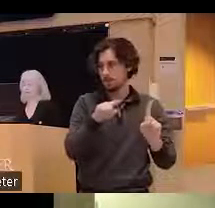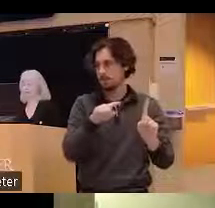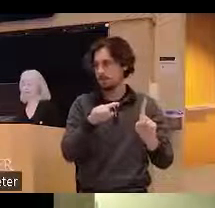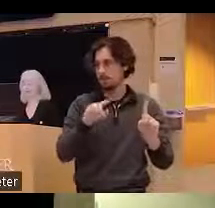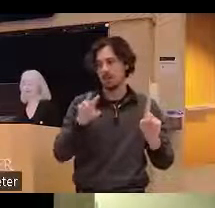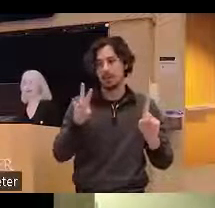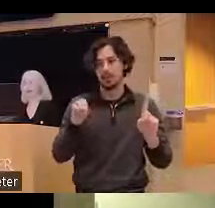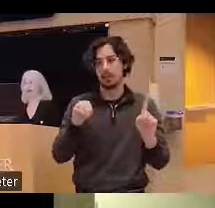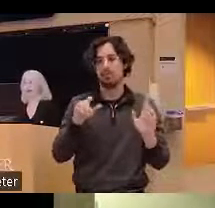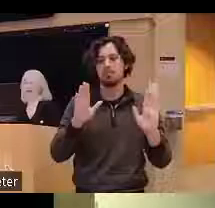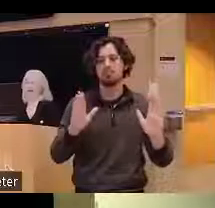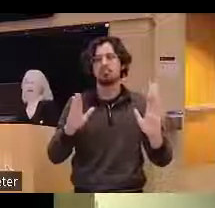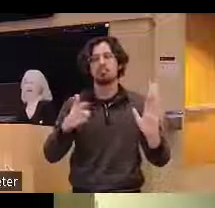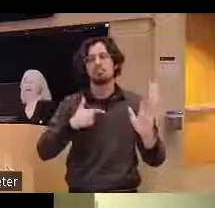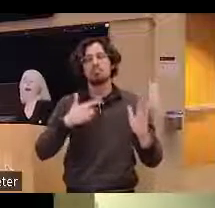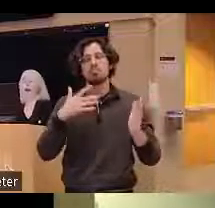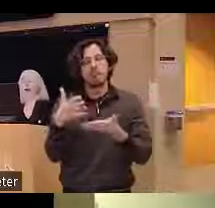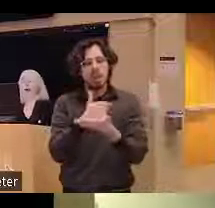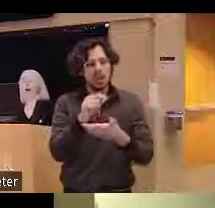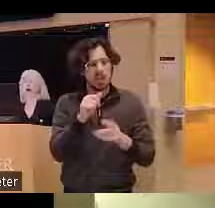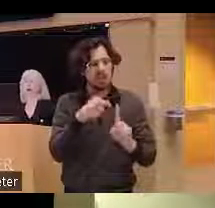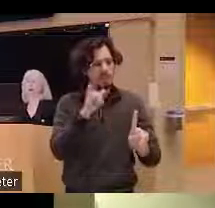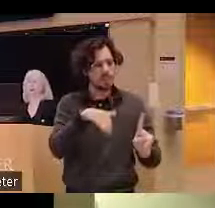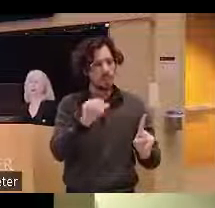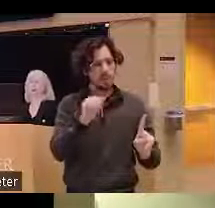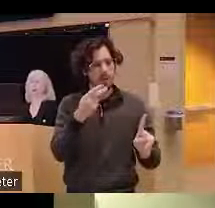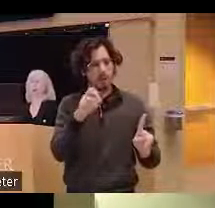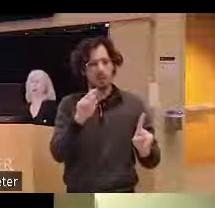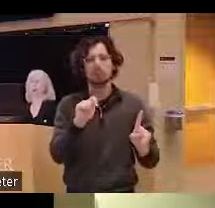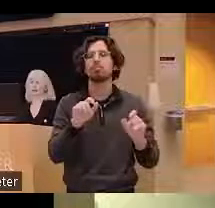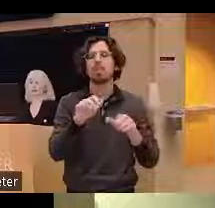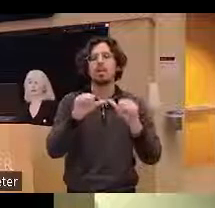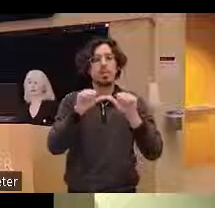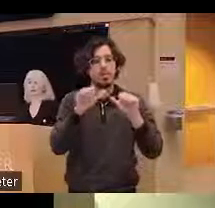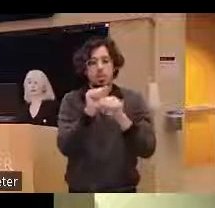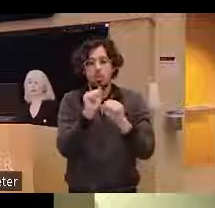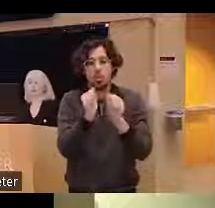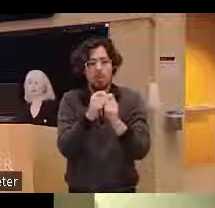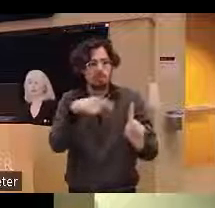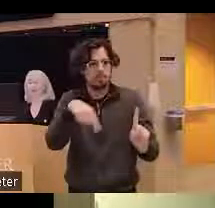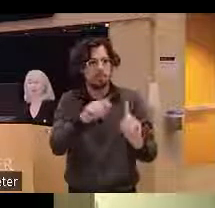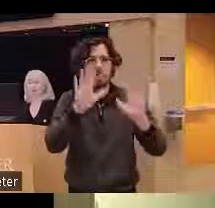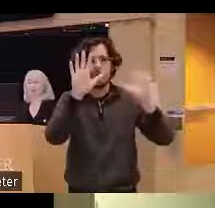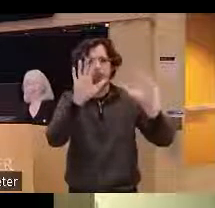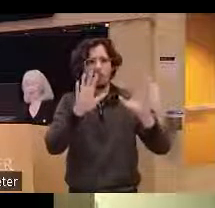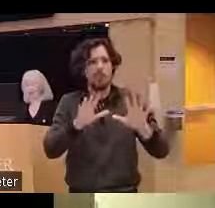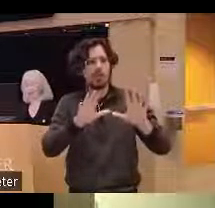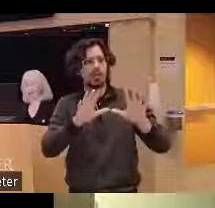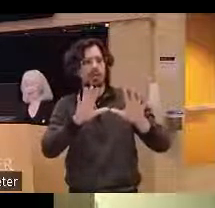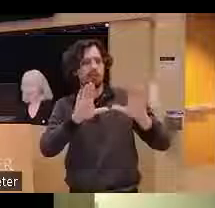this cohort and continue now um to work with this amazing group of individuals but did have 13 years